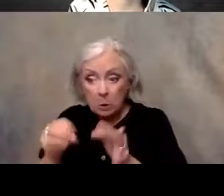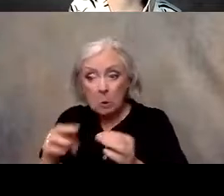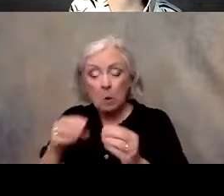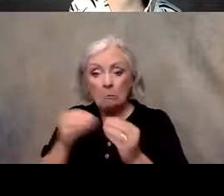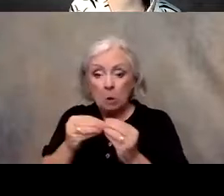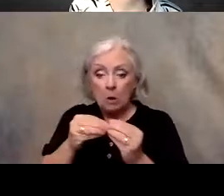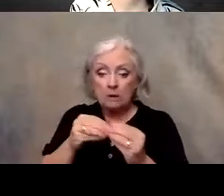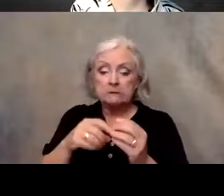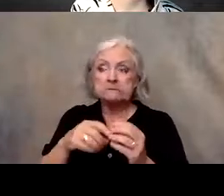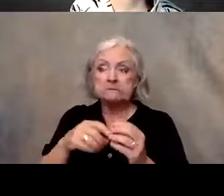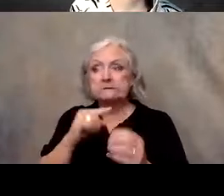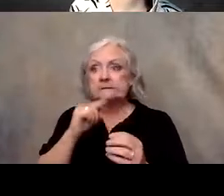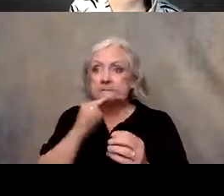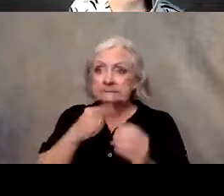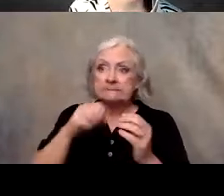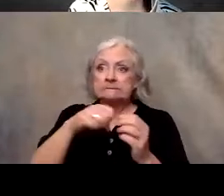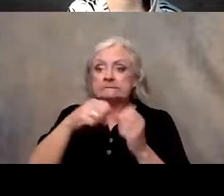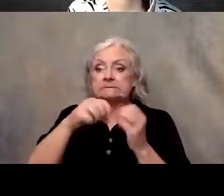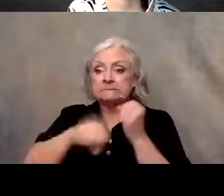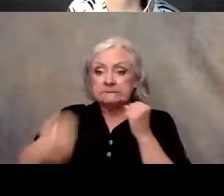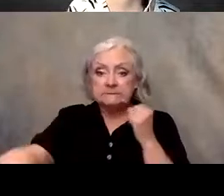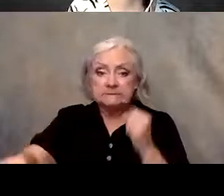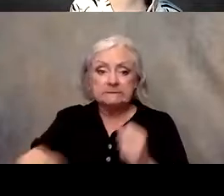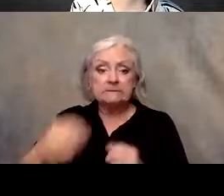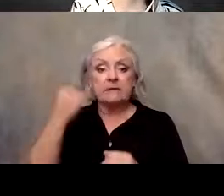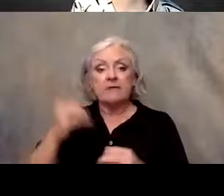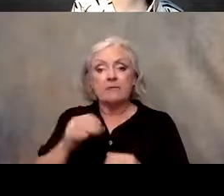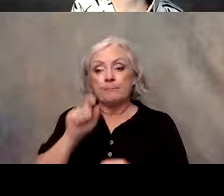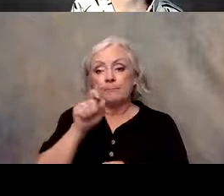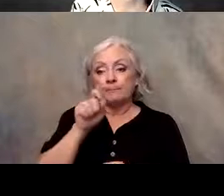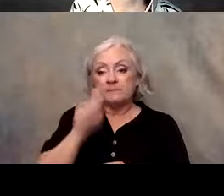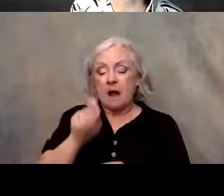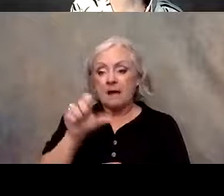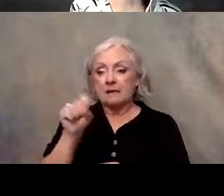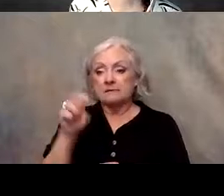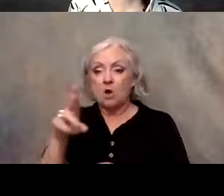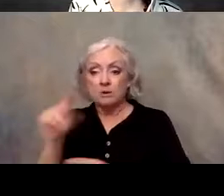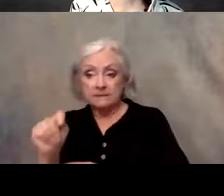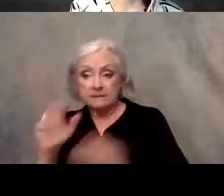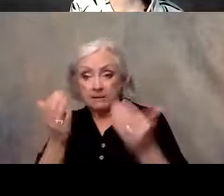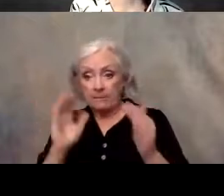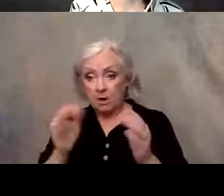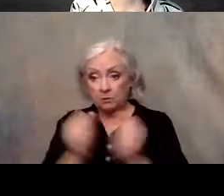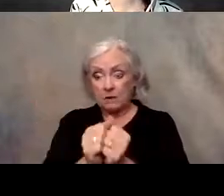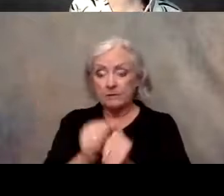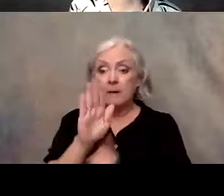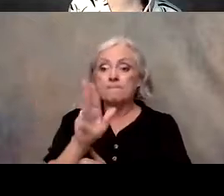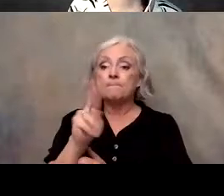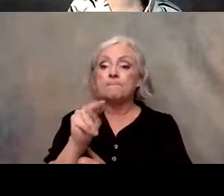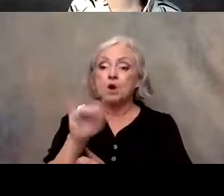For example, if I provided a .SRT file versus burning in those captions. And likewise the volume of work. At LUNA,